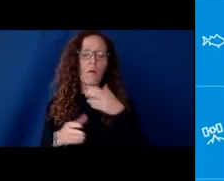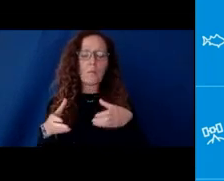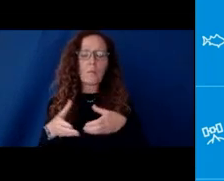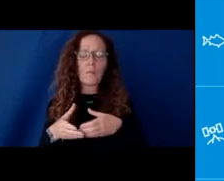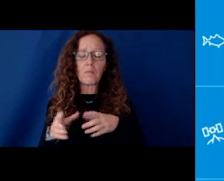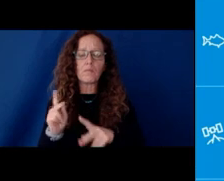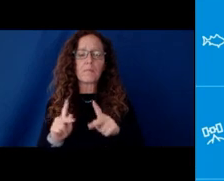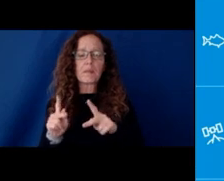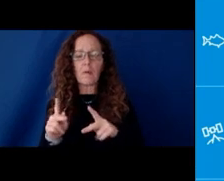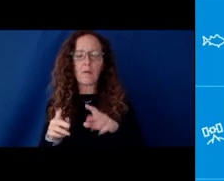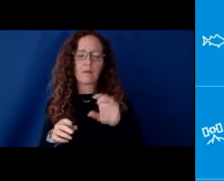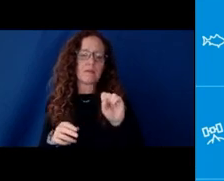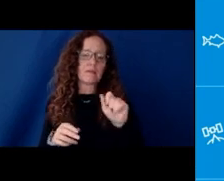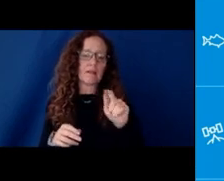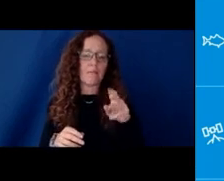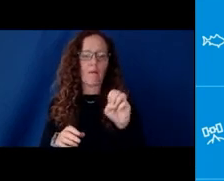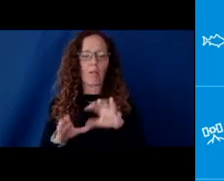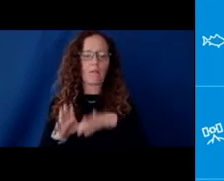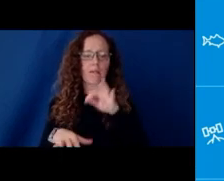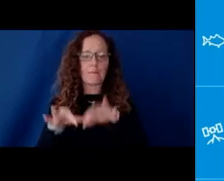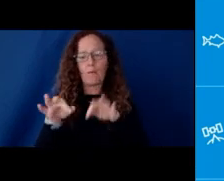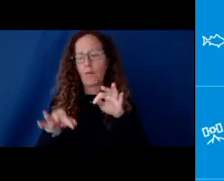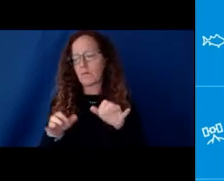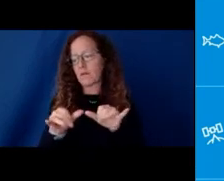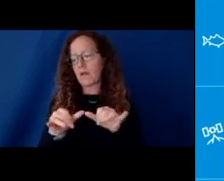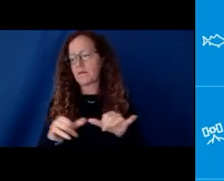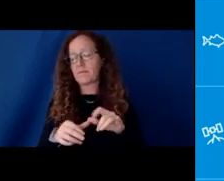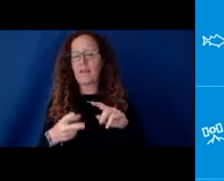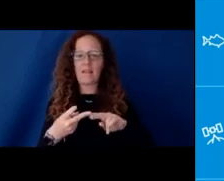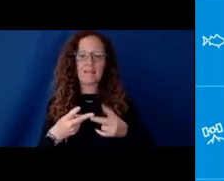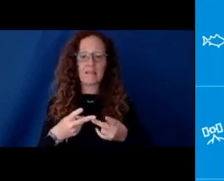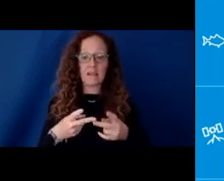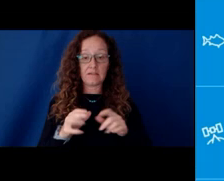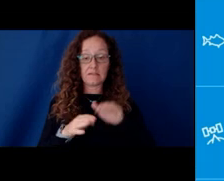think of the second stage modeling as a way to smooth out imprecise heat-mortality